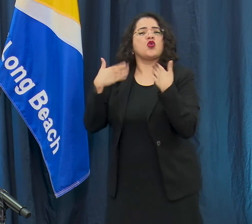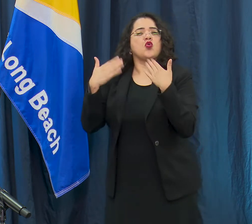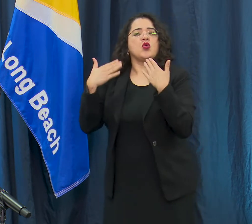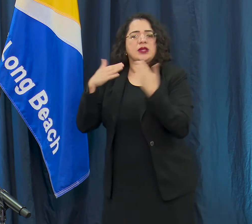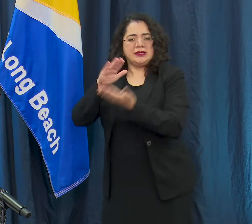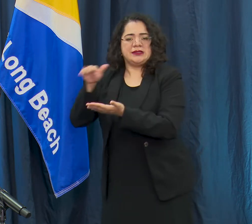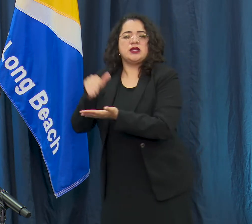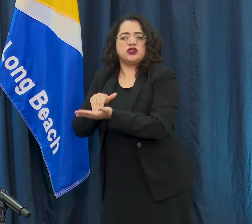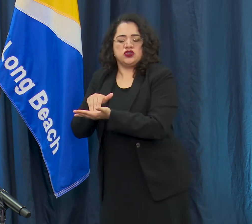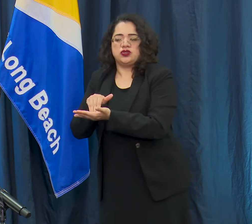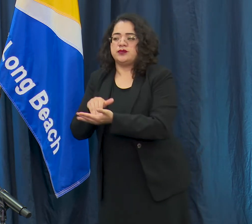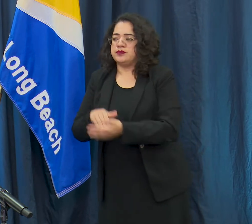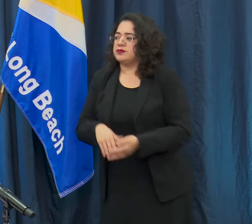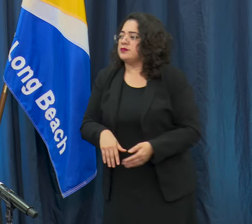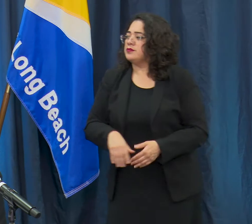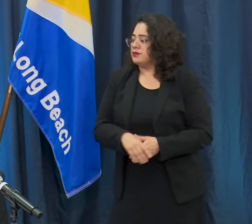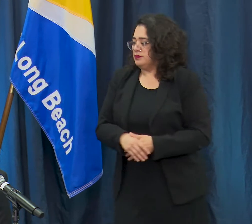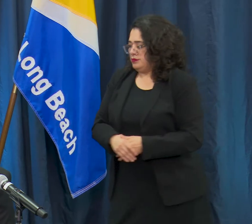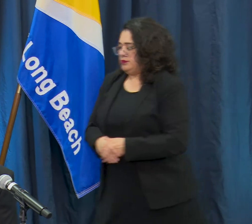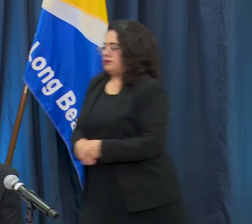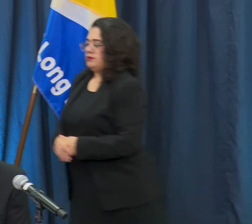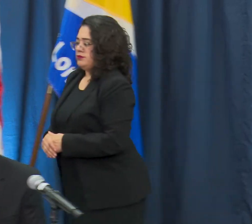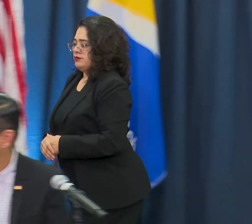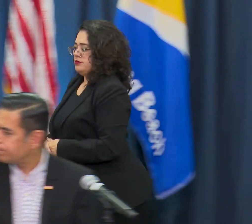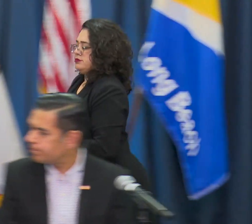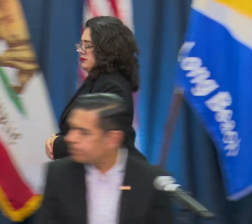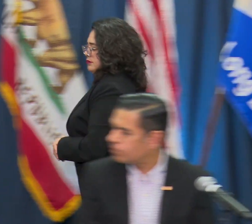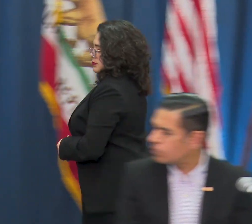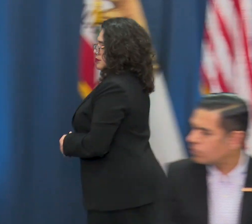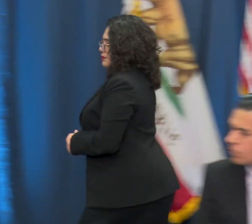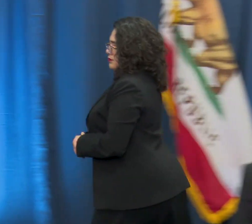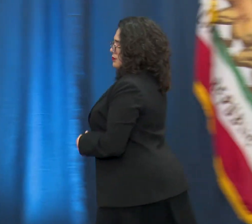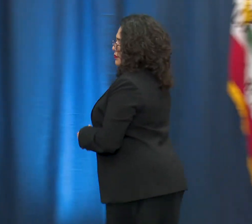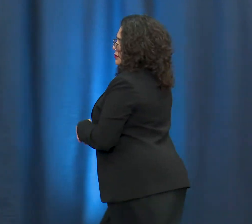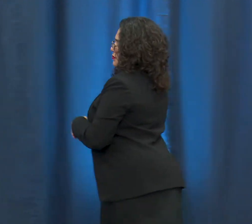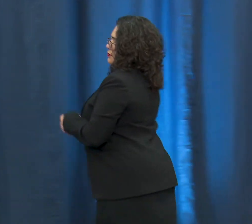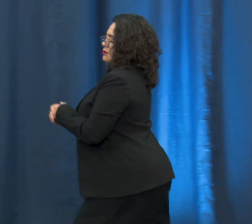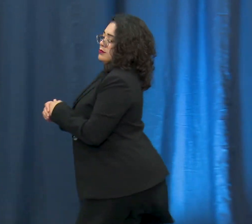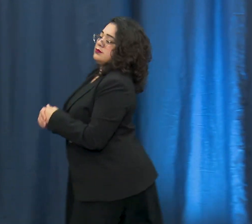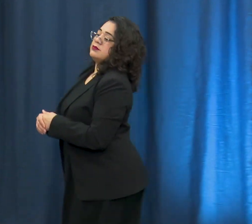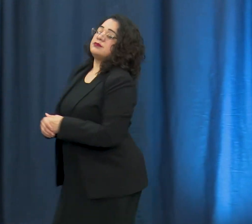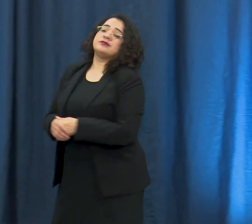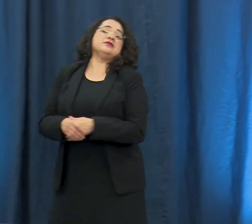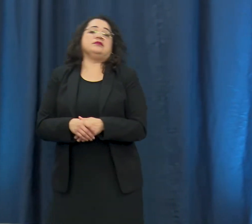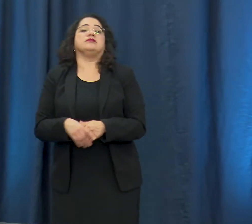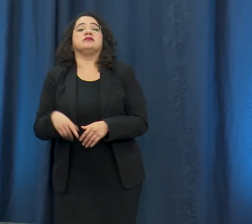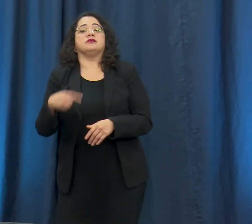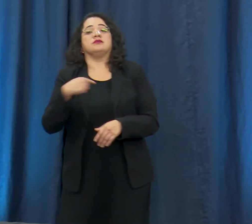the cooling centers. So we're following the heat index and so we have